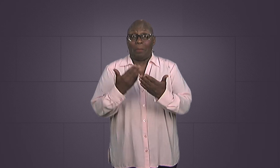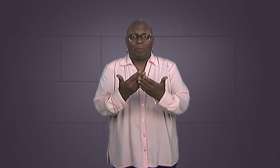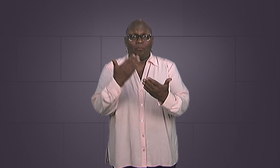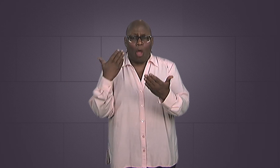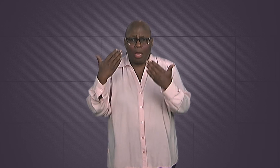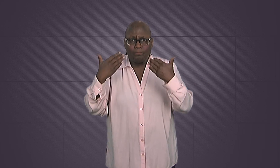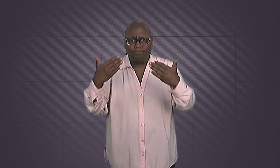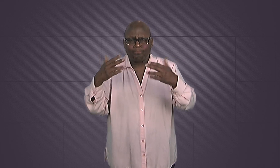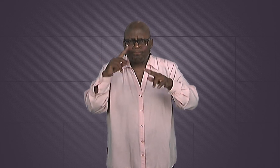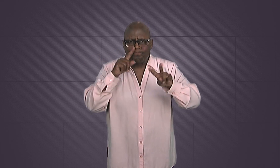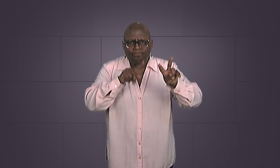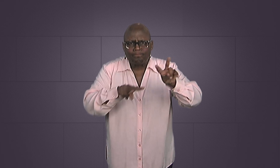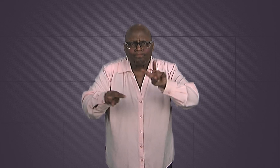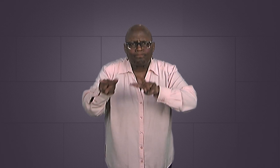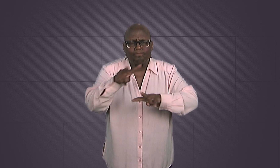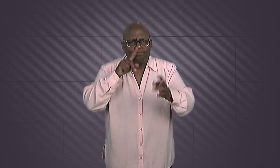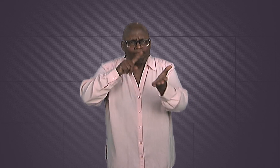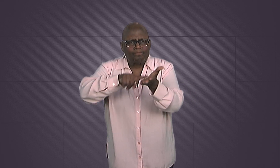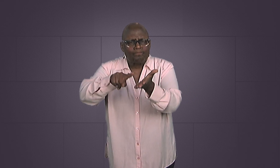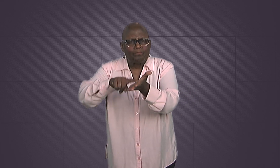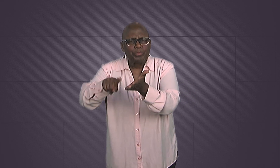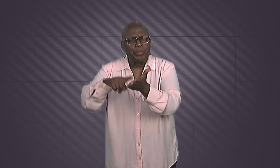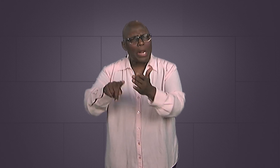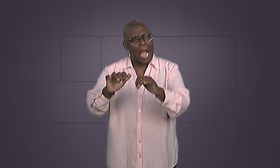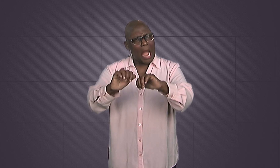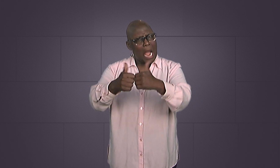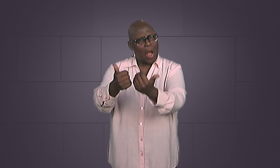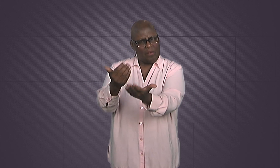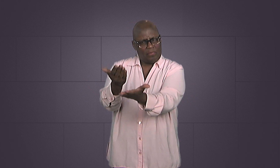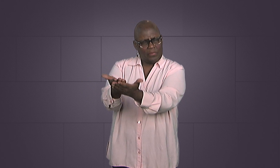Before exploring how the evidence we just shared